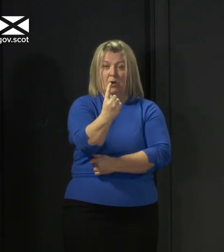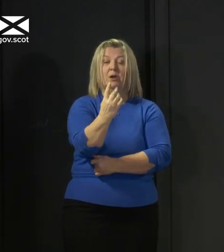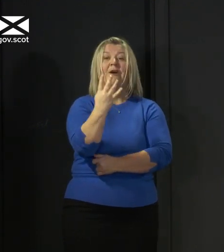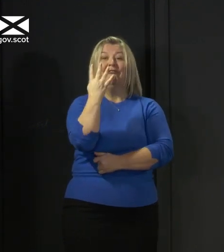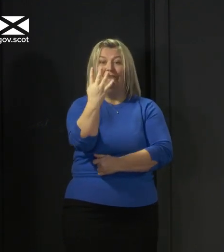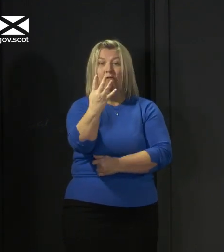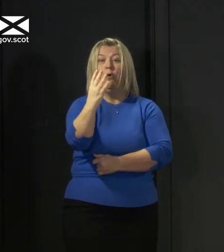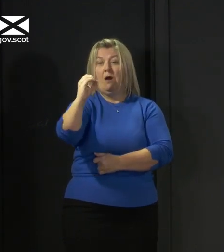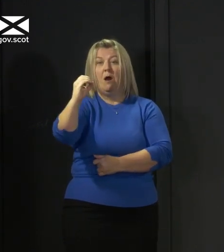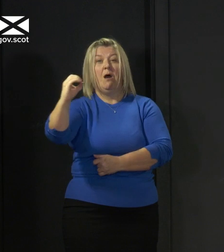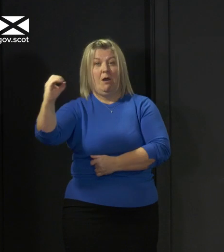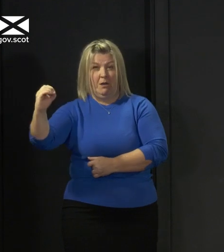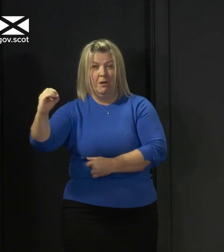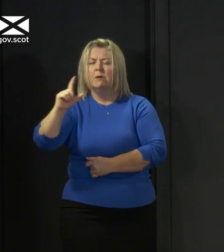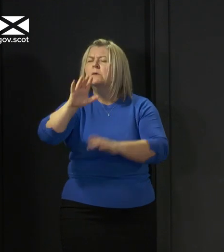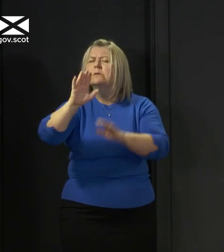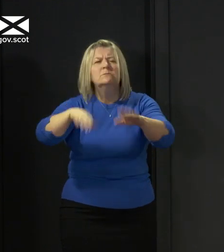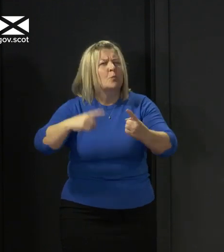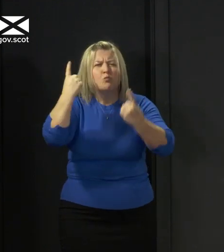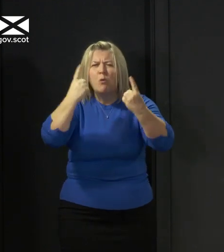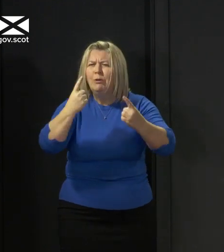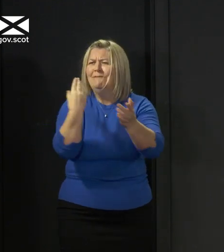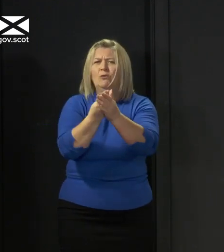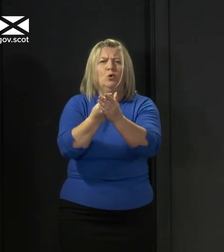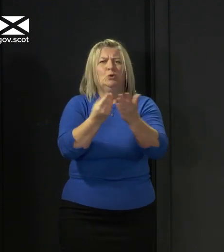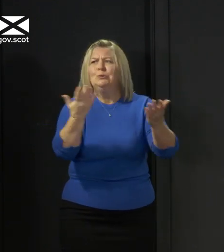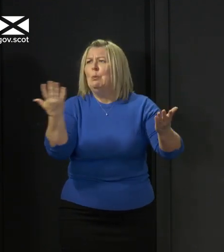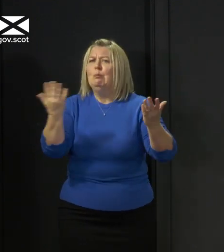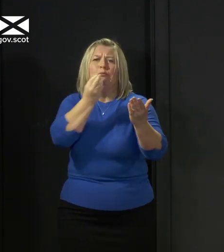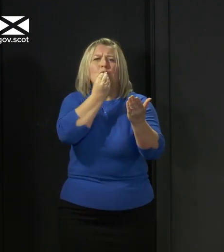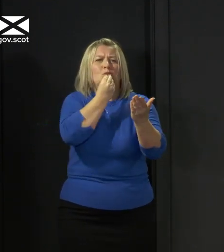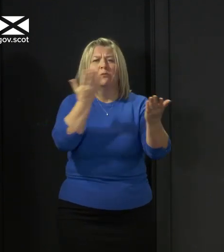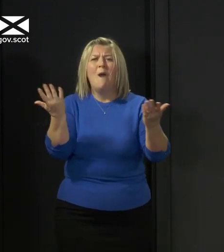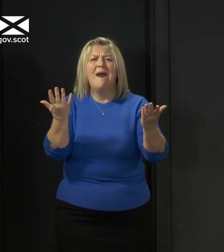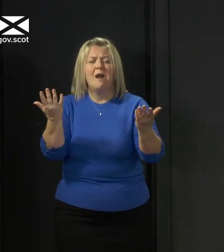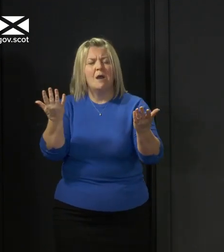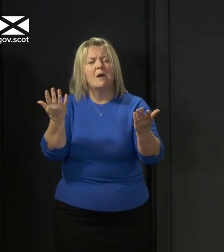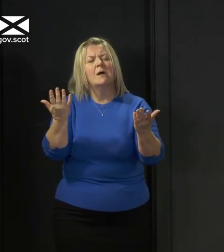should have to worry about access to food so if you need help please ask for